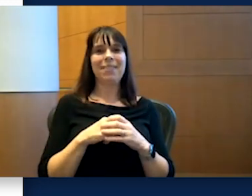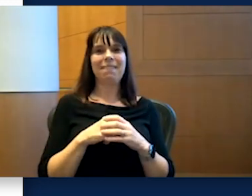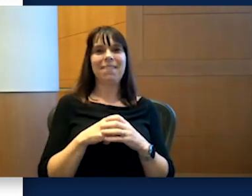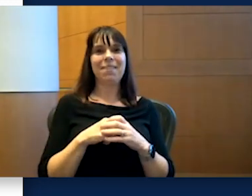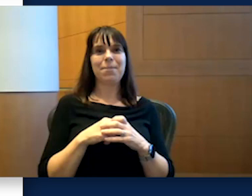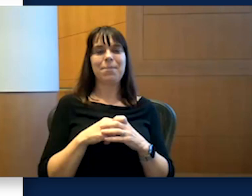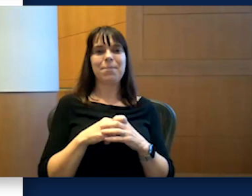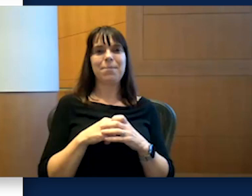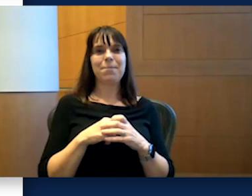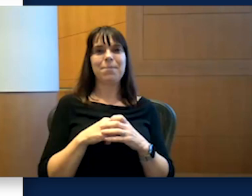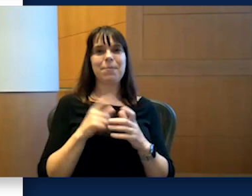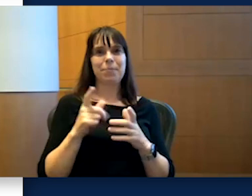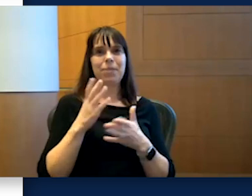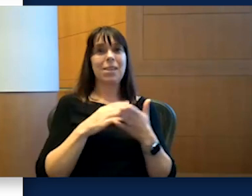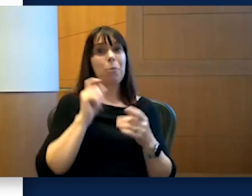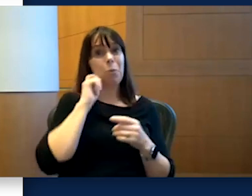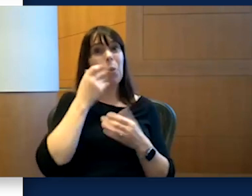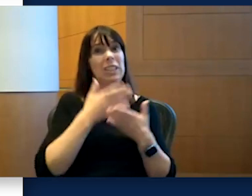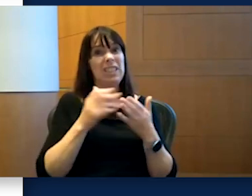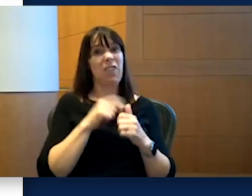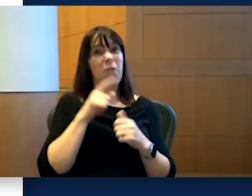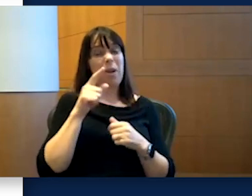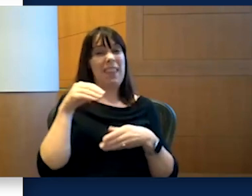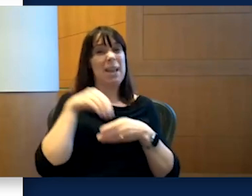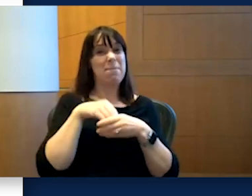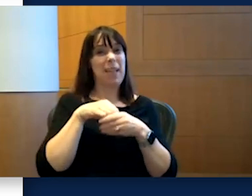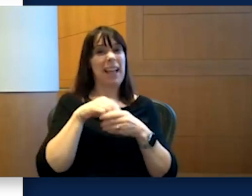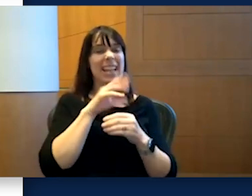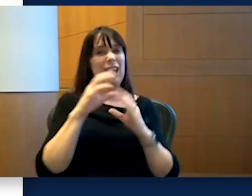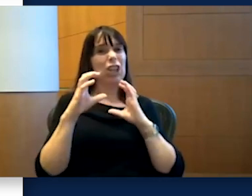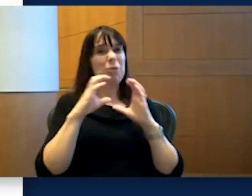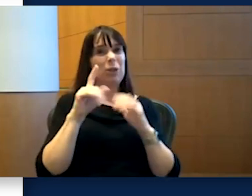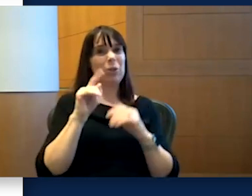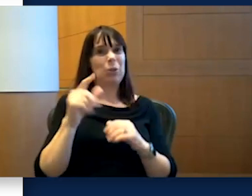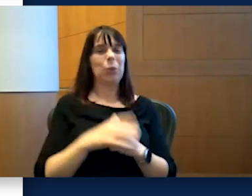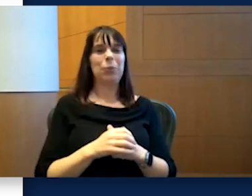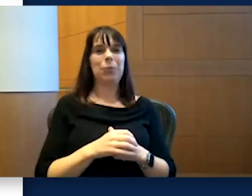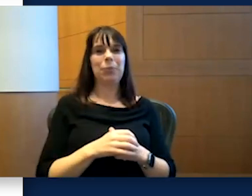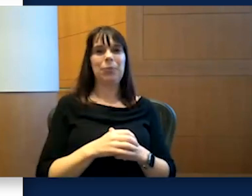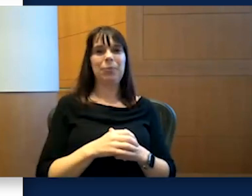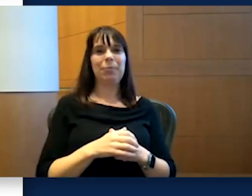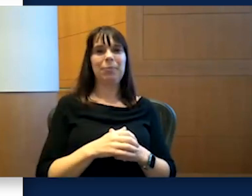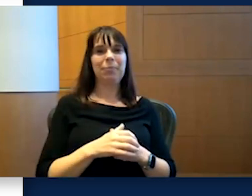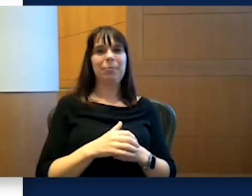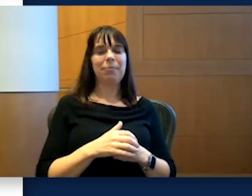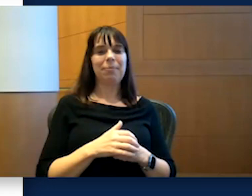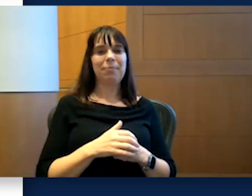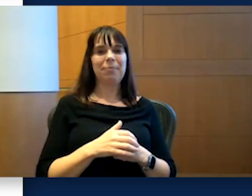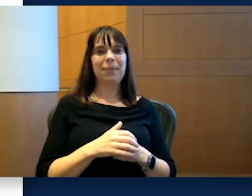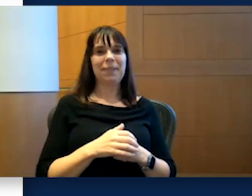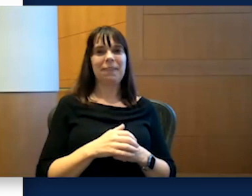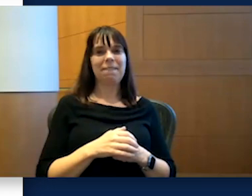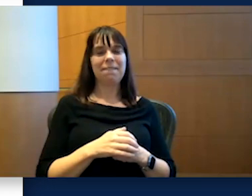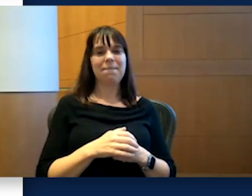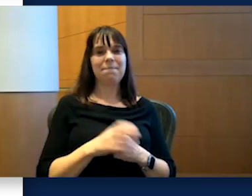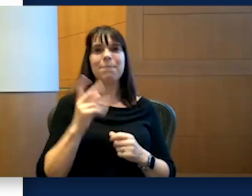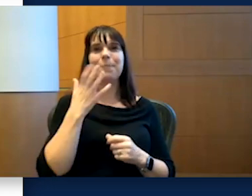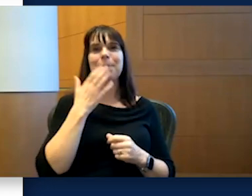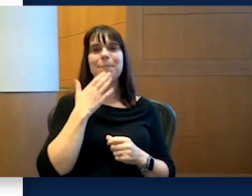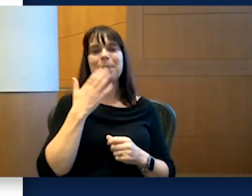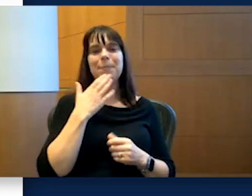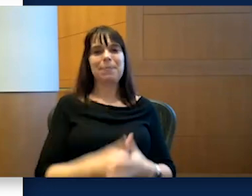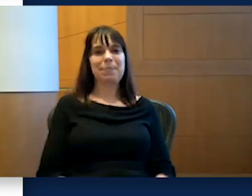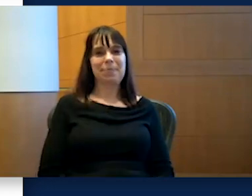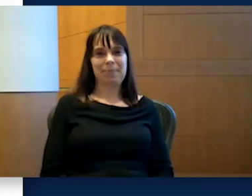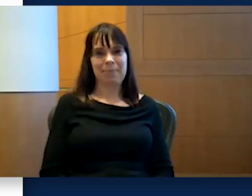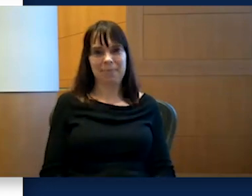There doing some very cool stuff with the implants and communication too.